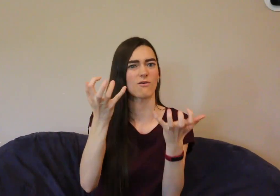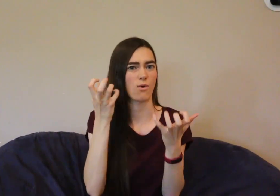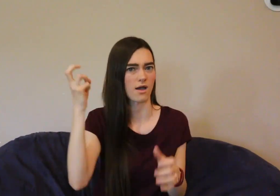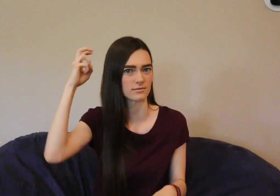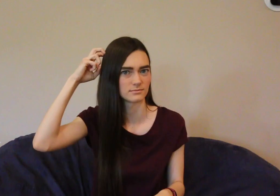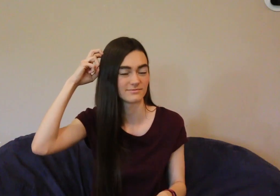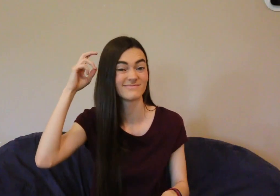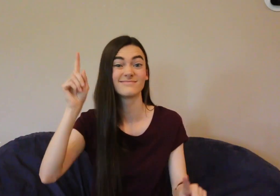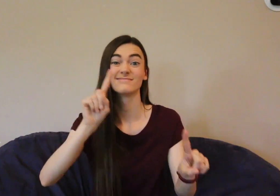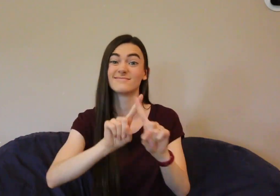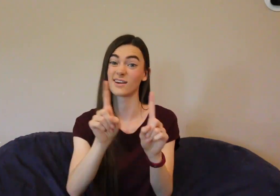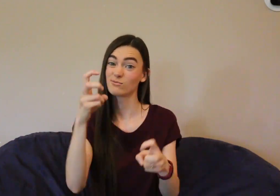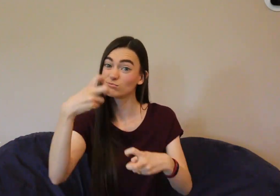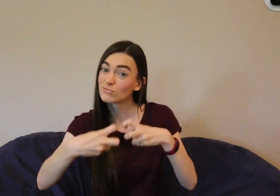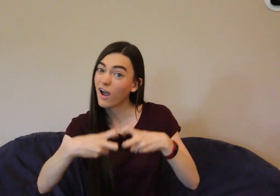if she wants a cochlear implant."